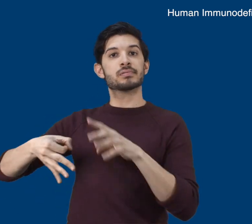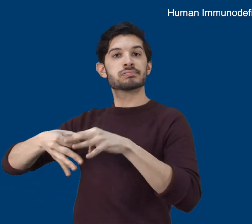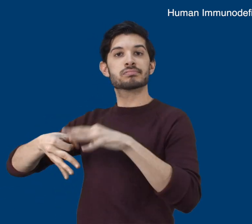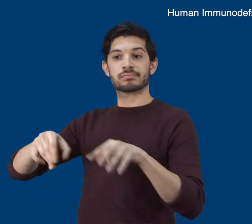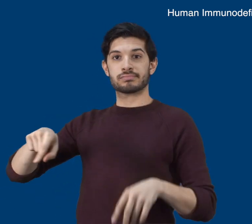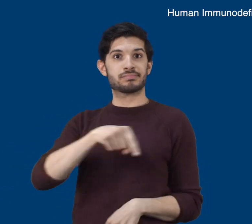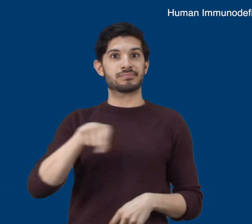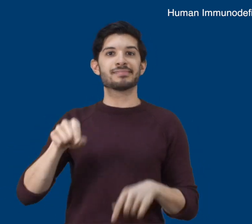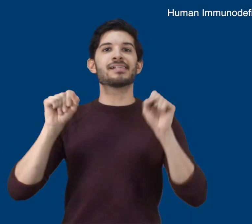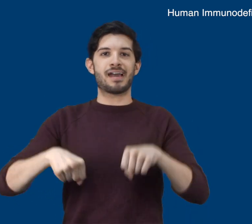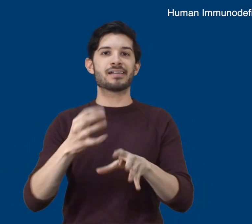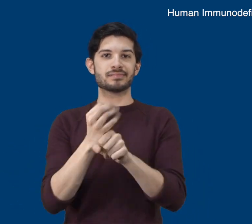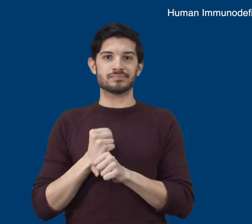or discharge from the anus.